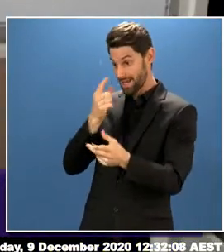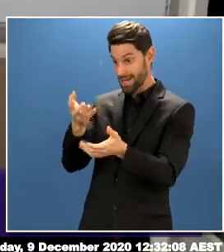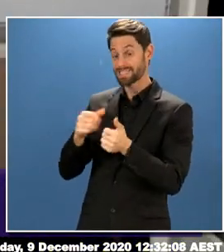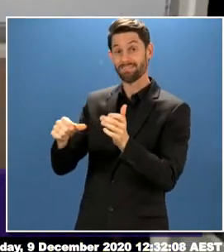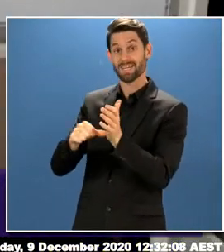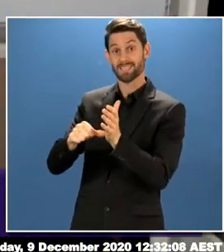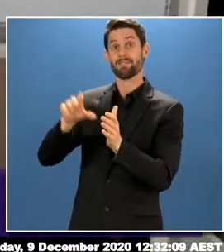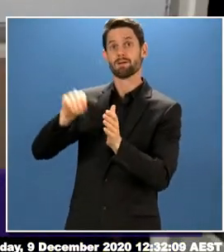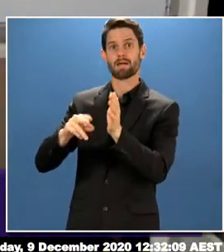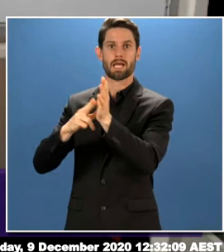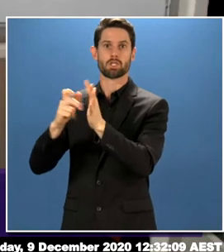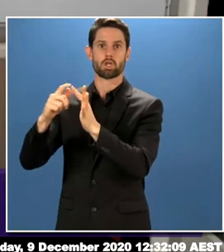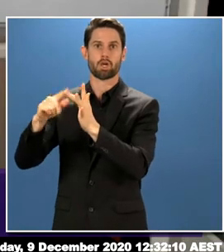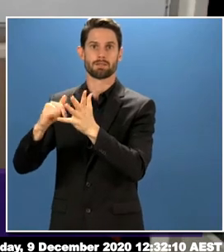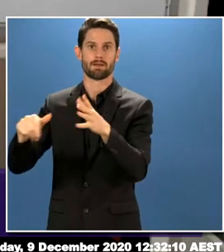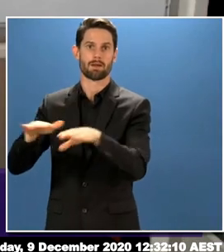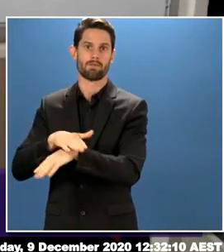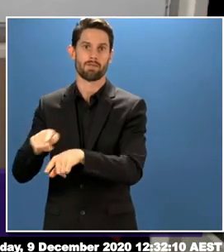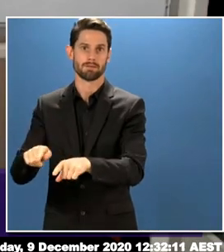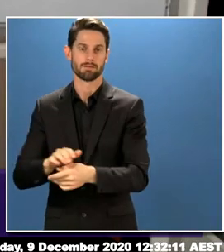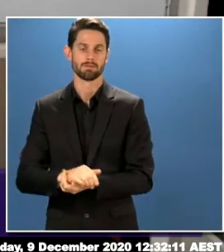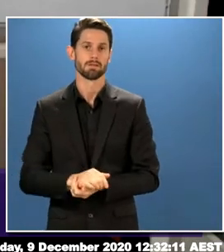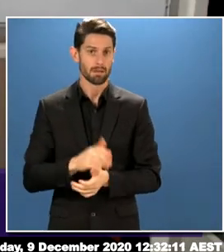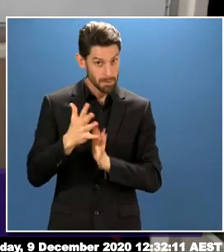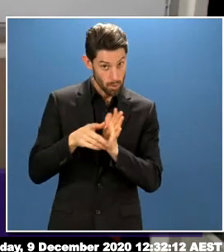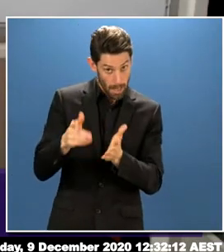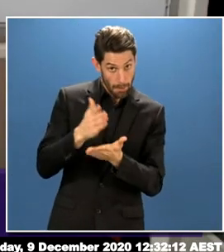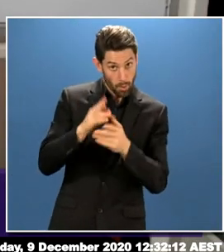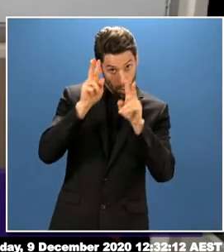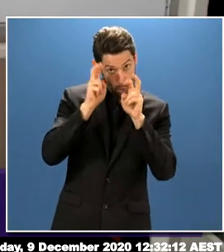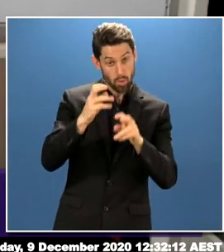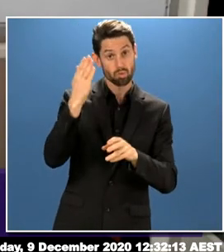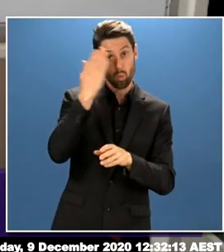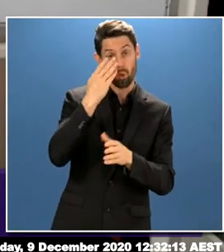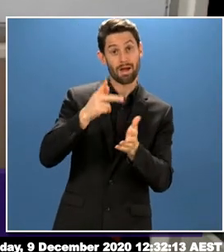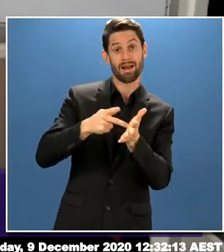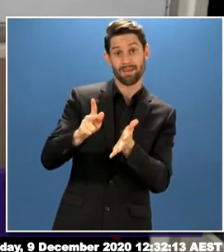And are you what is understood to be school leaver employment service? Or is it something else?